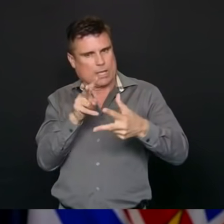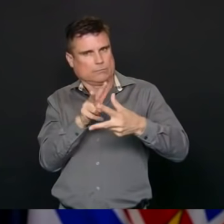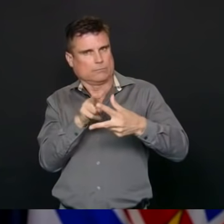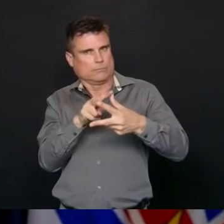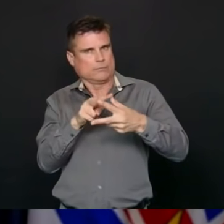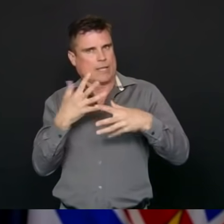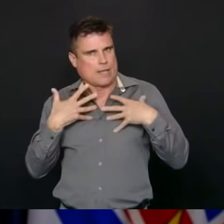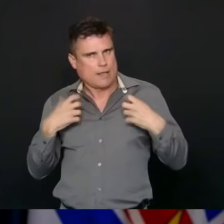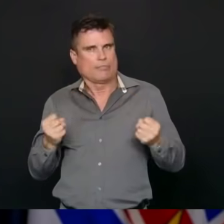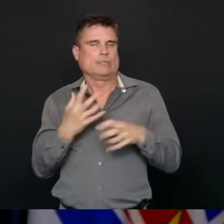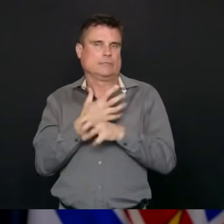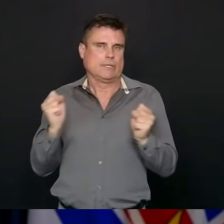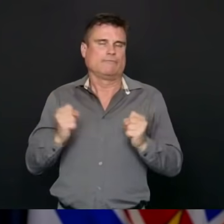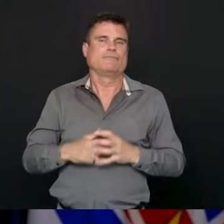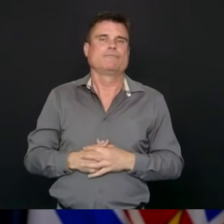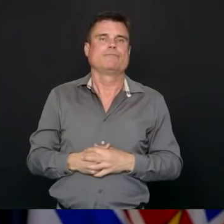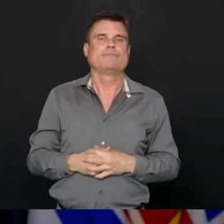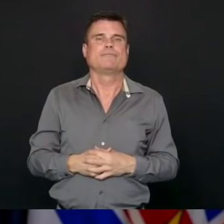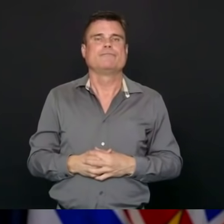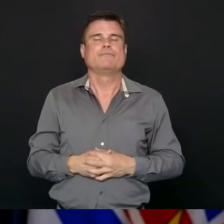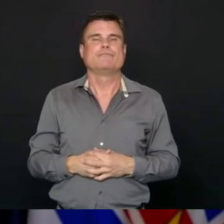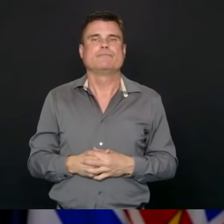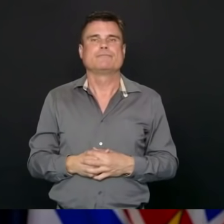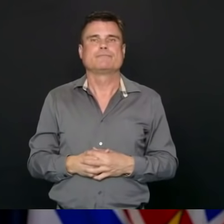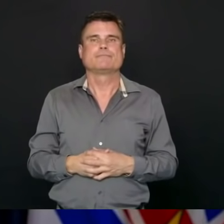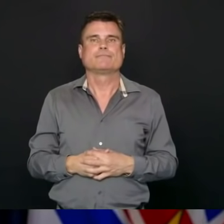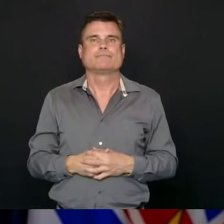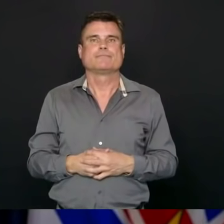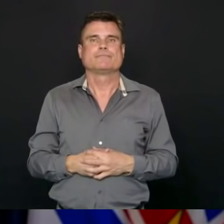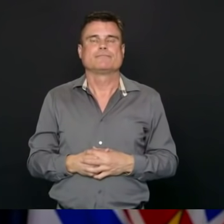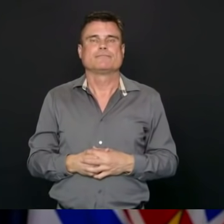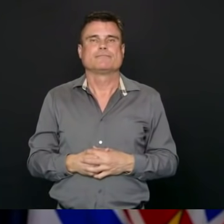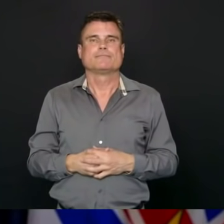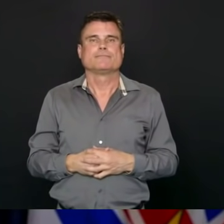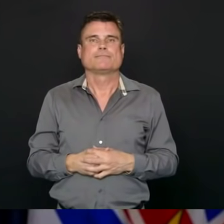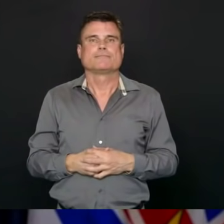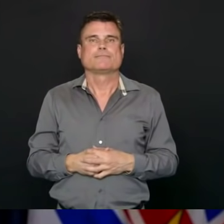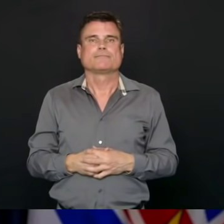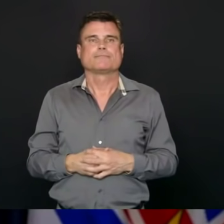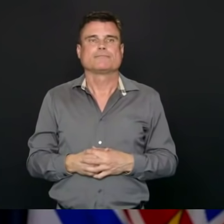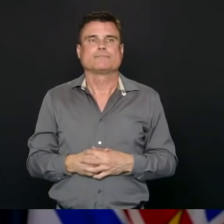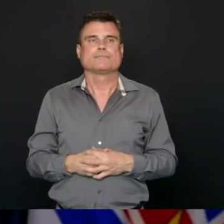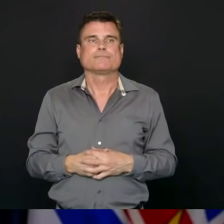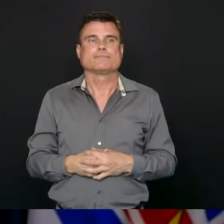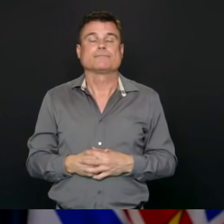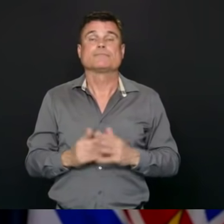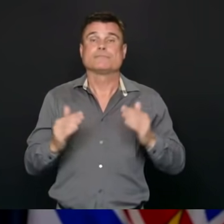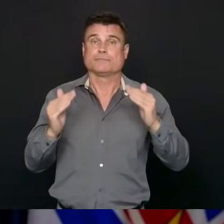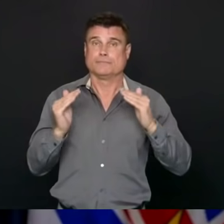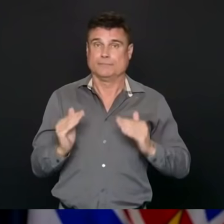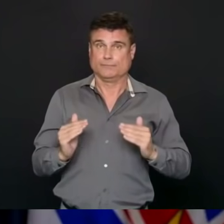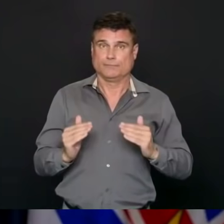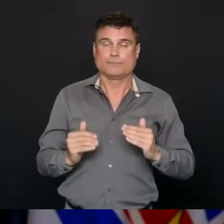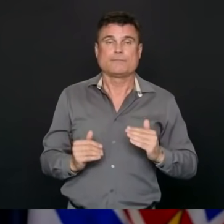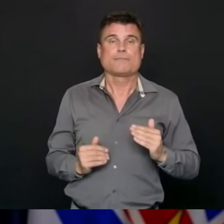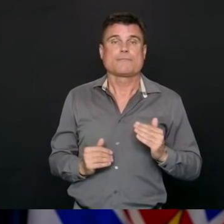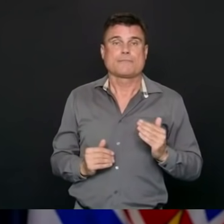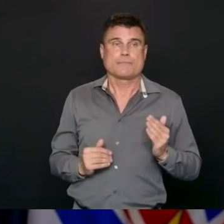reiterate and support what Dr Henry has said. We have some distance to go in our efforts